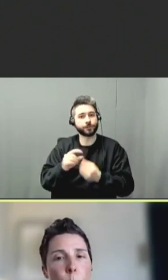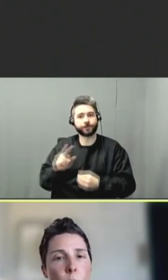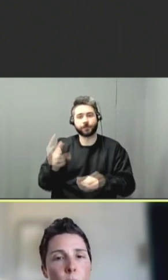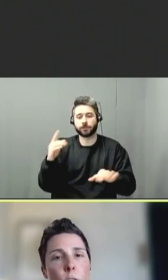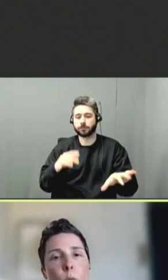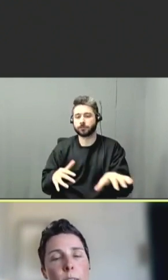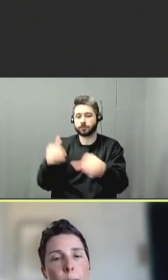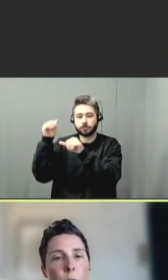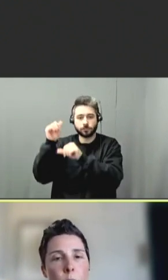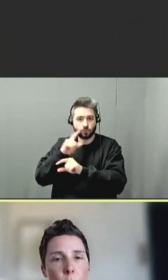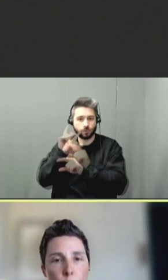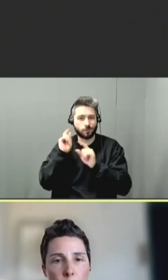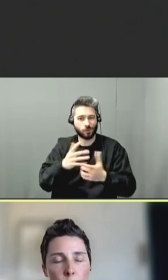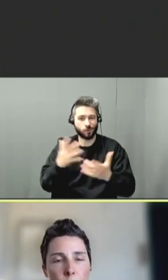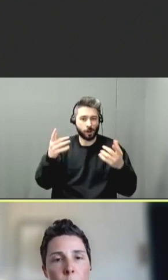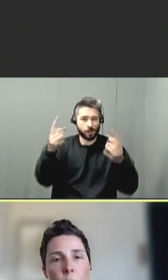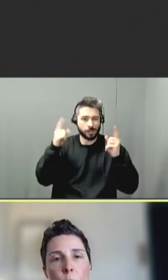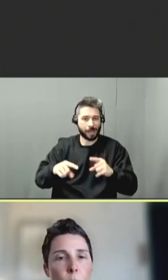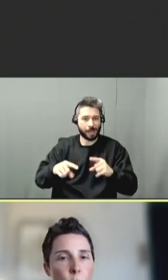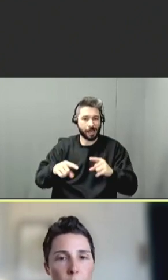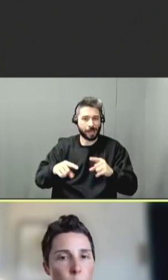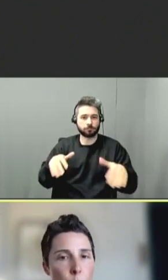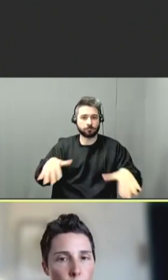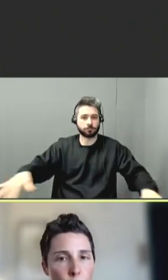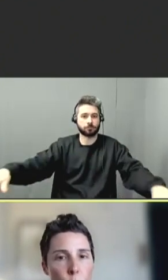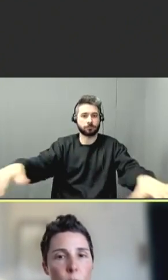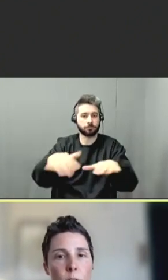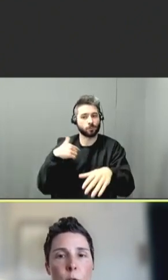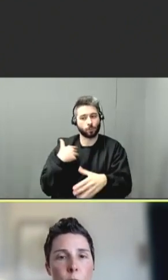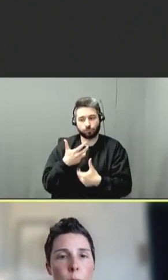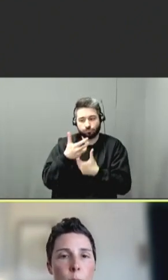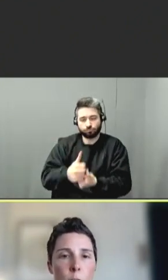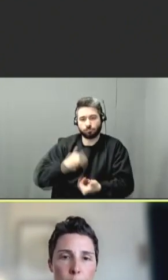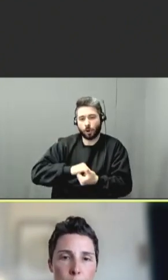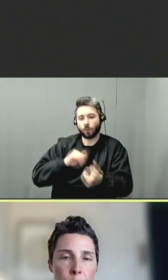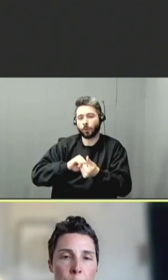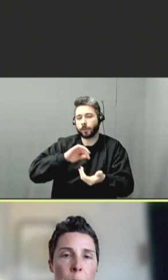respond to what's happening on the ground. We are trusted partners with community members,